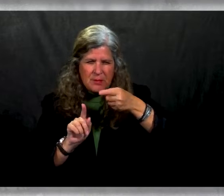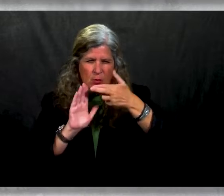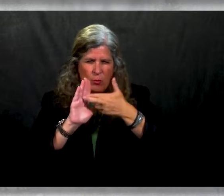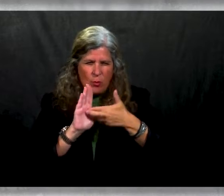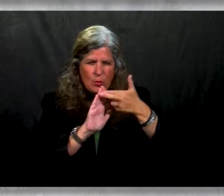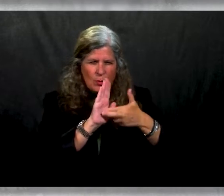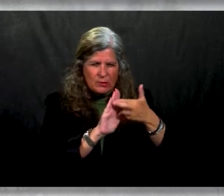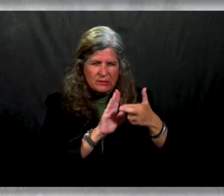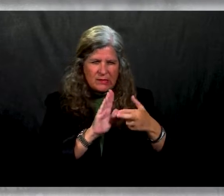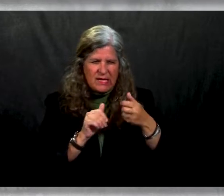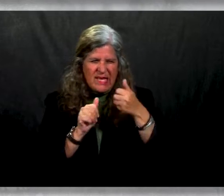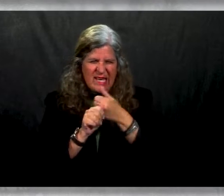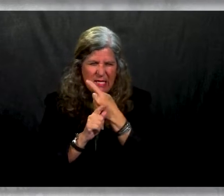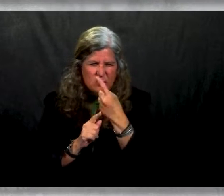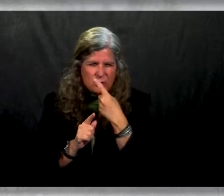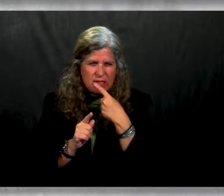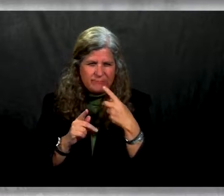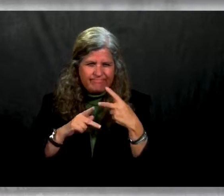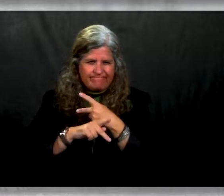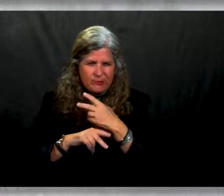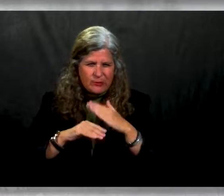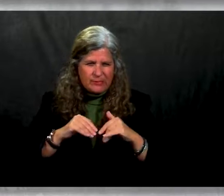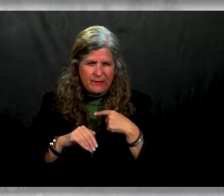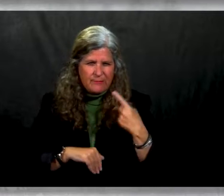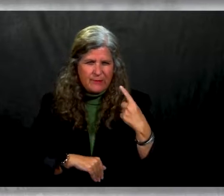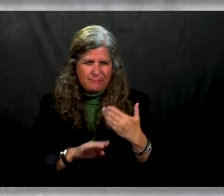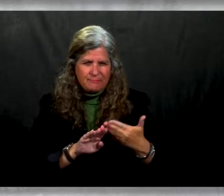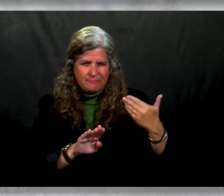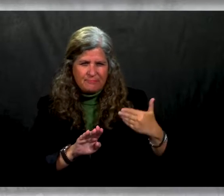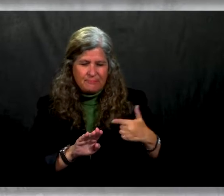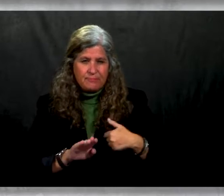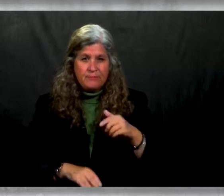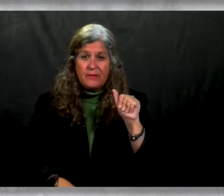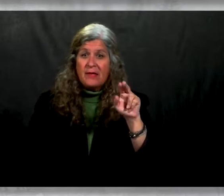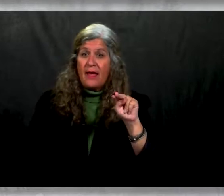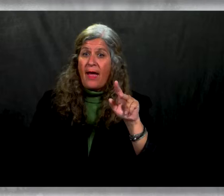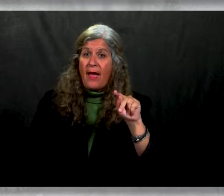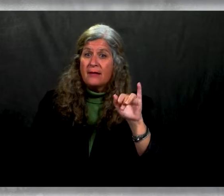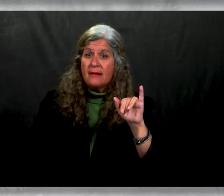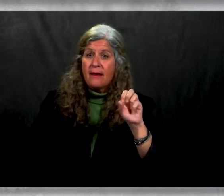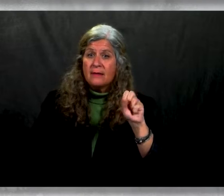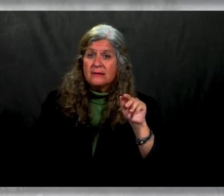each measure more radical than the previous. Antisemitism, or the prejudice and hatred of Jews,